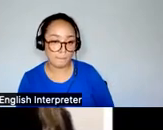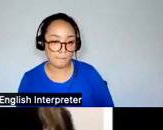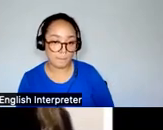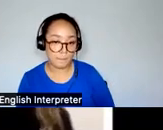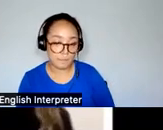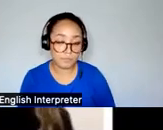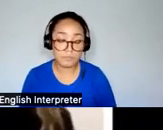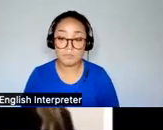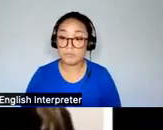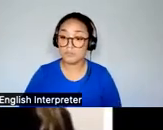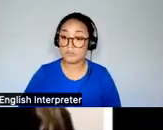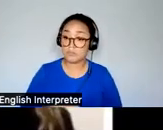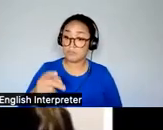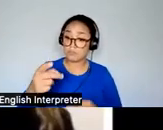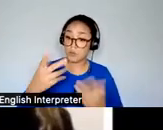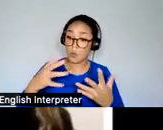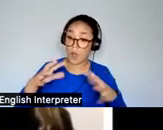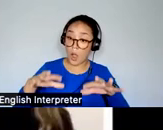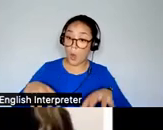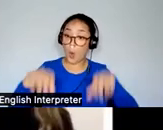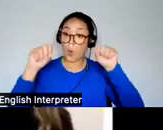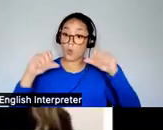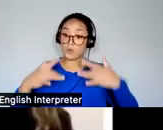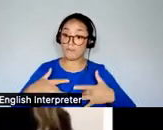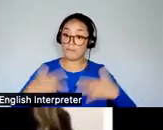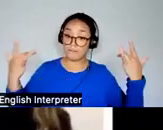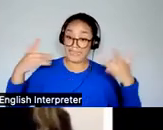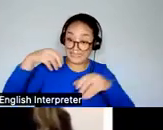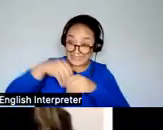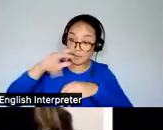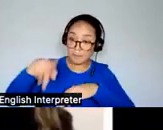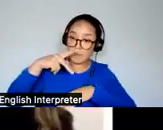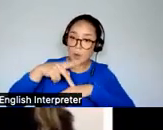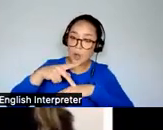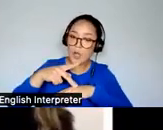your event, it may require additional steps through other divisions.